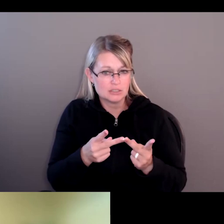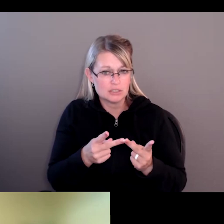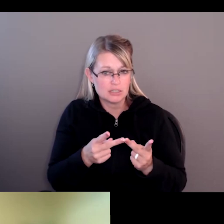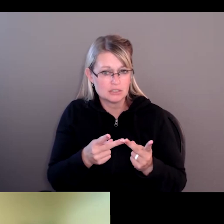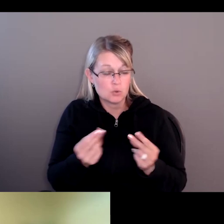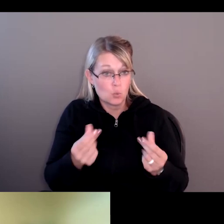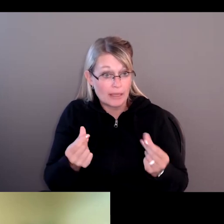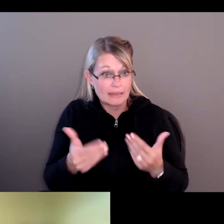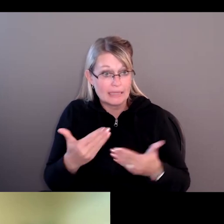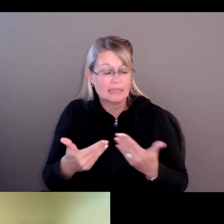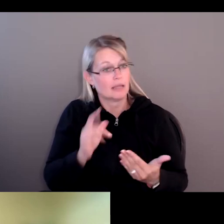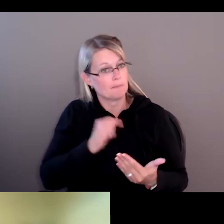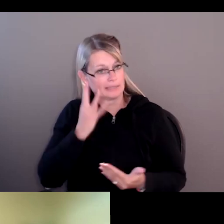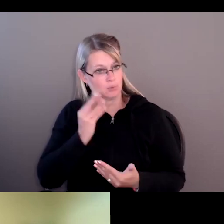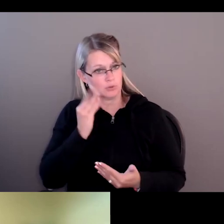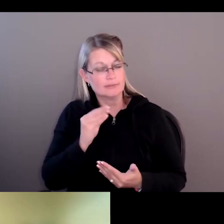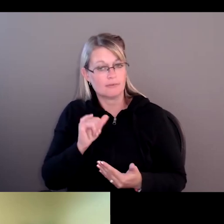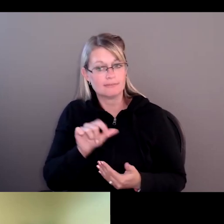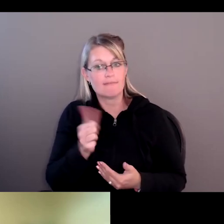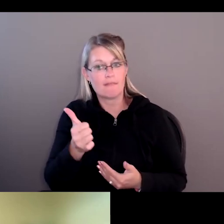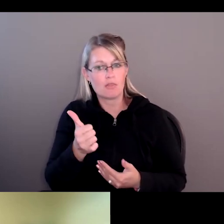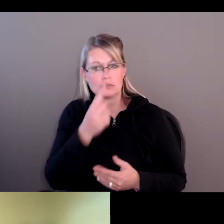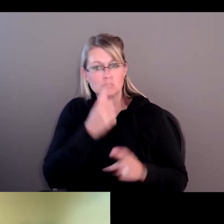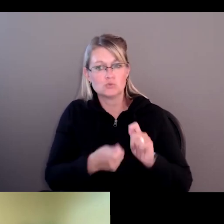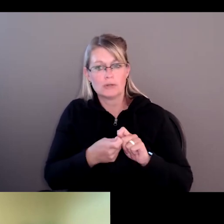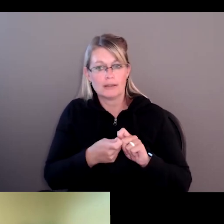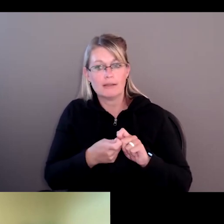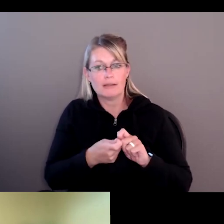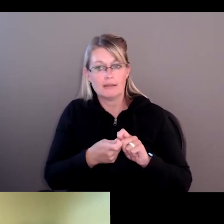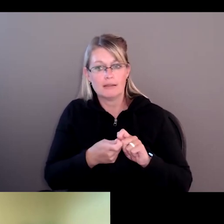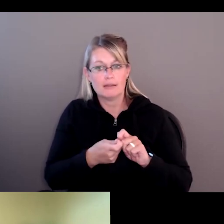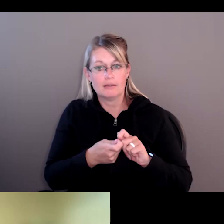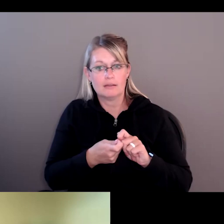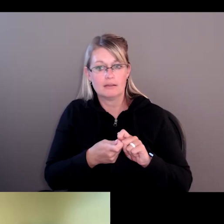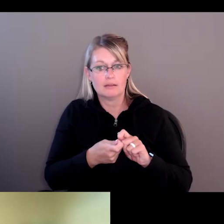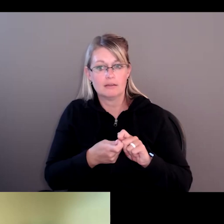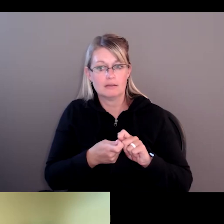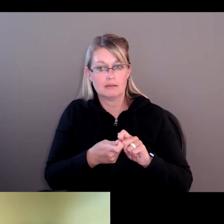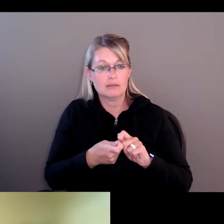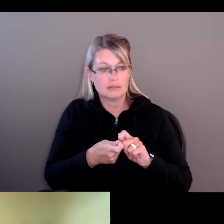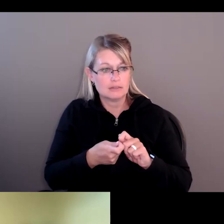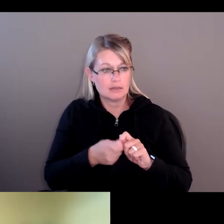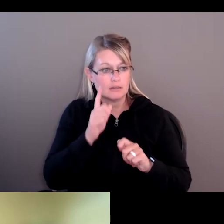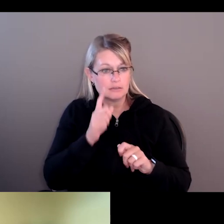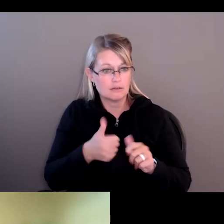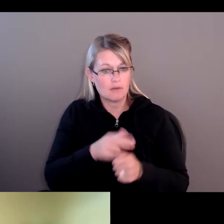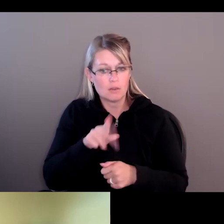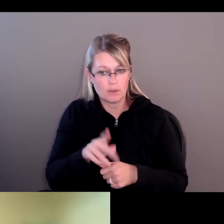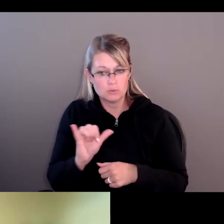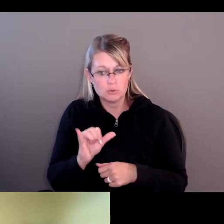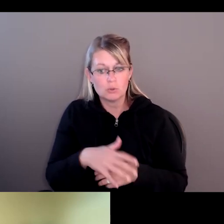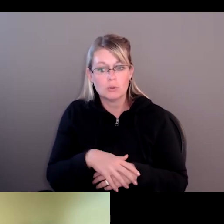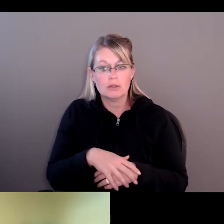so that I think is another tricky part of it. And just a quick follow-up, other than your podcast,